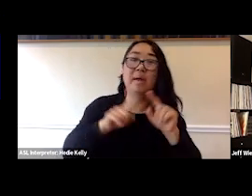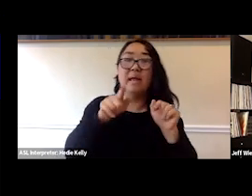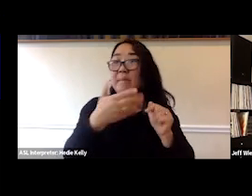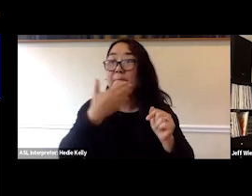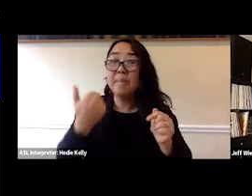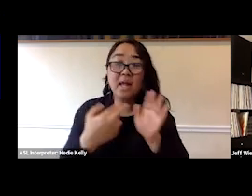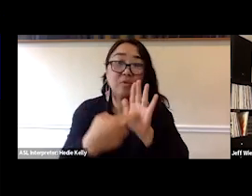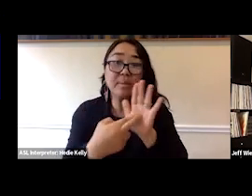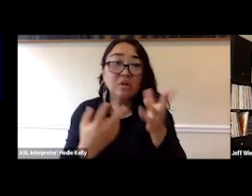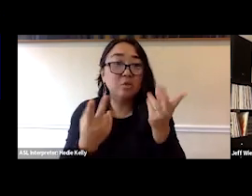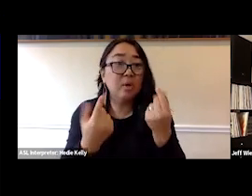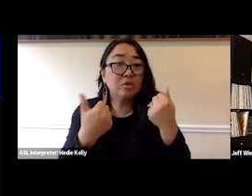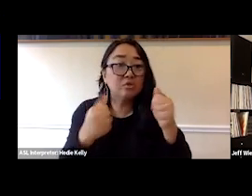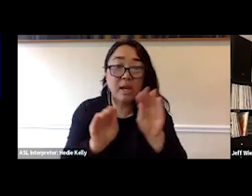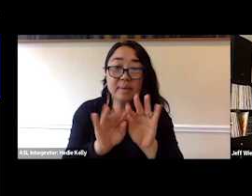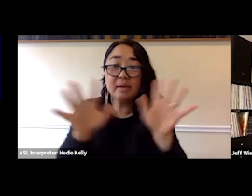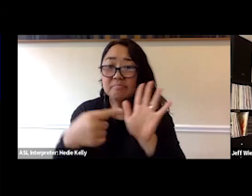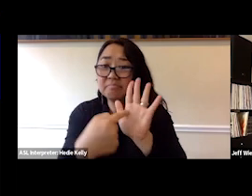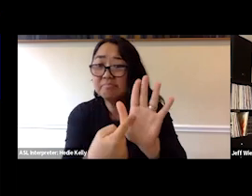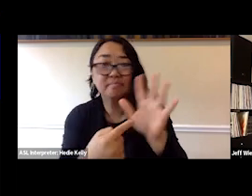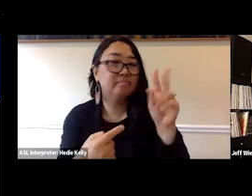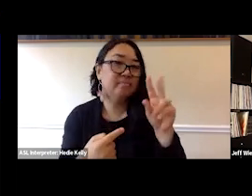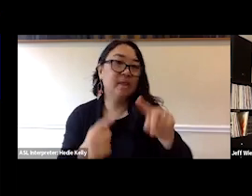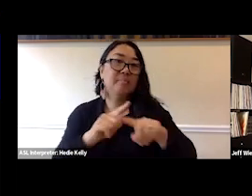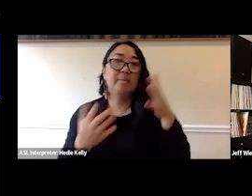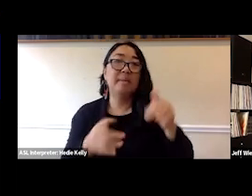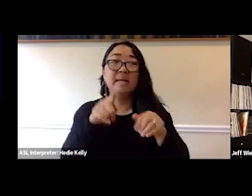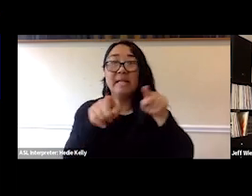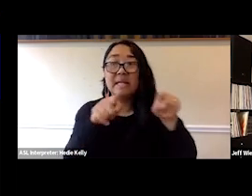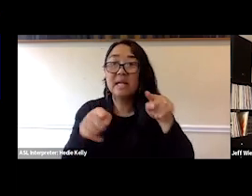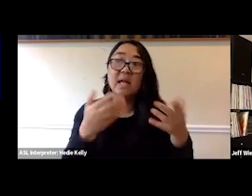So it's possibly an example of when accessibility is an afterthought